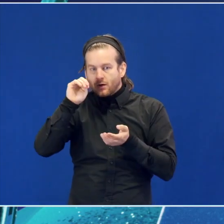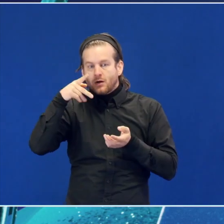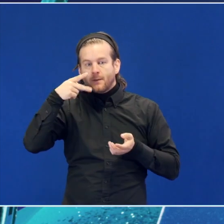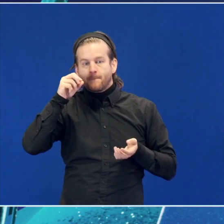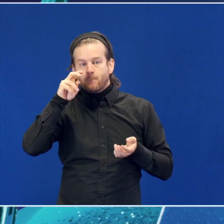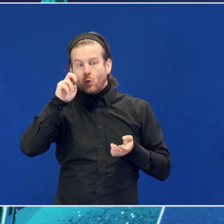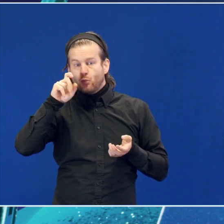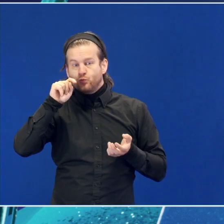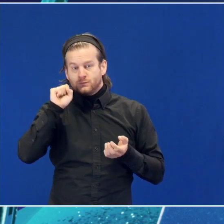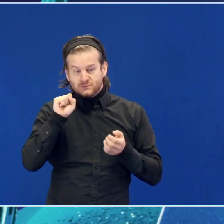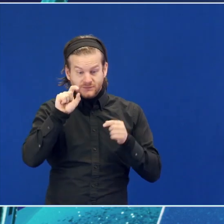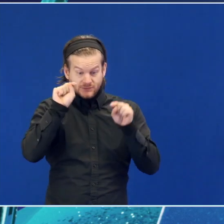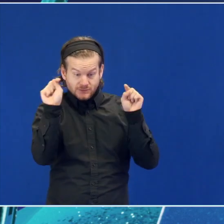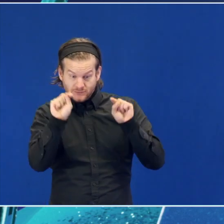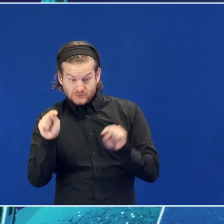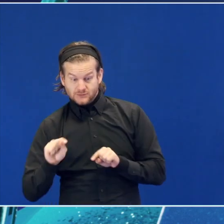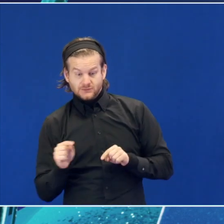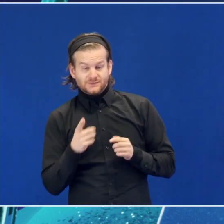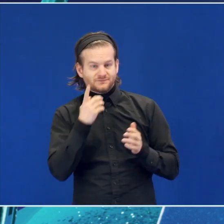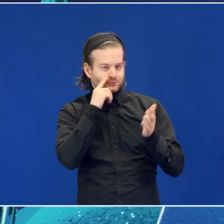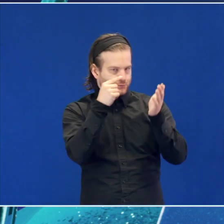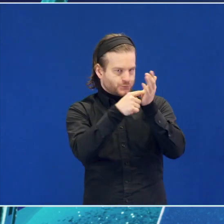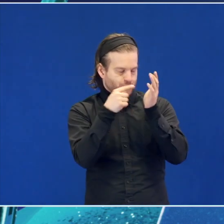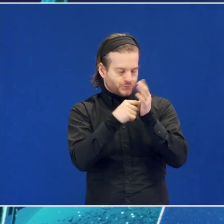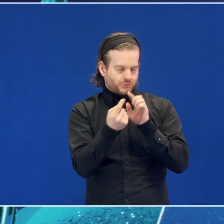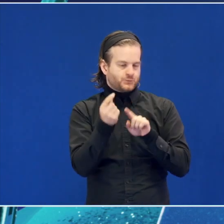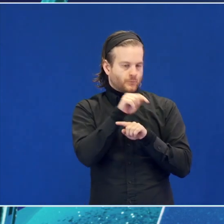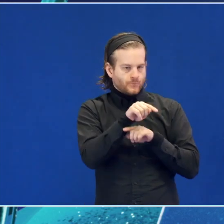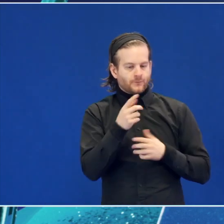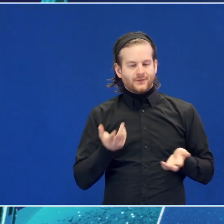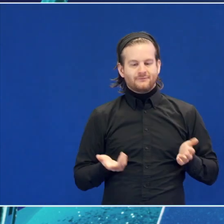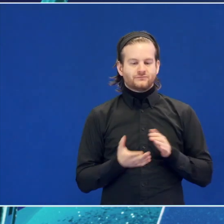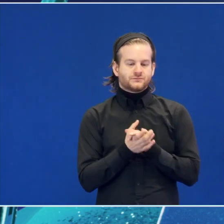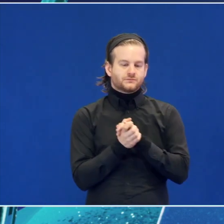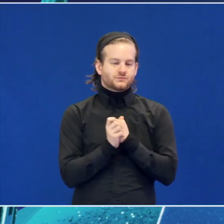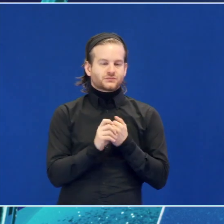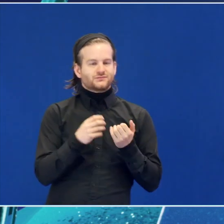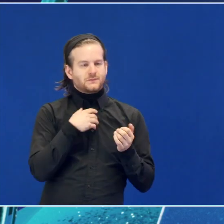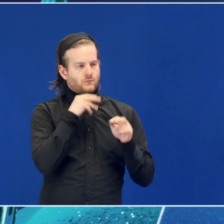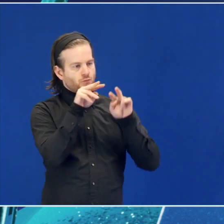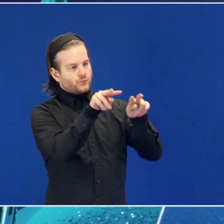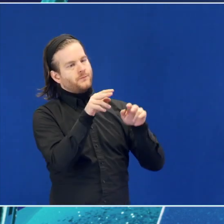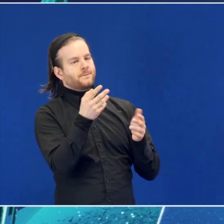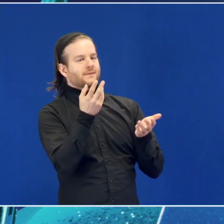like a "Submit" button might be just more -- like accessible by default than like let's say something more complicated